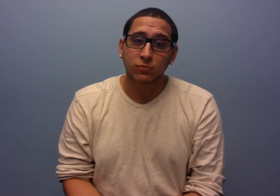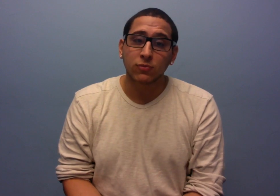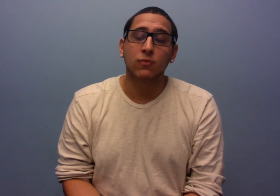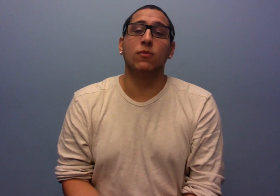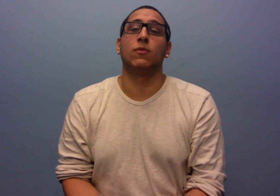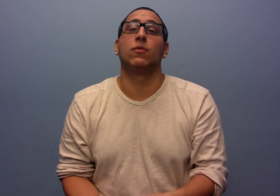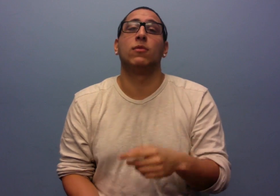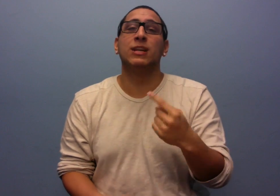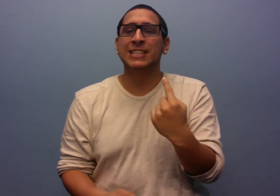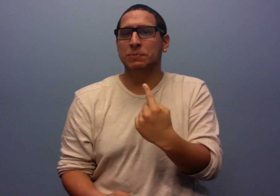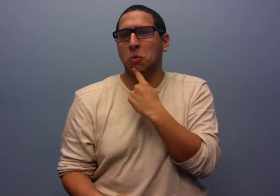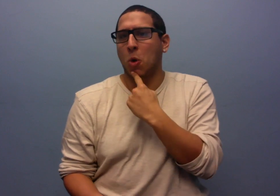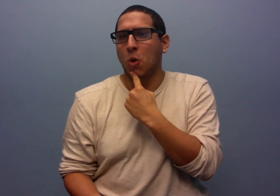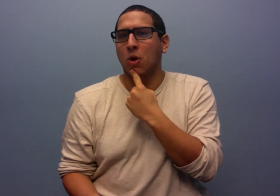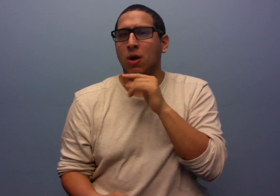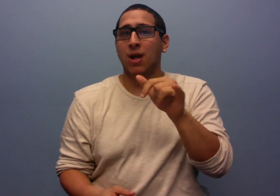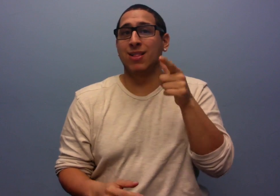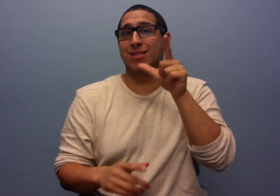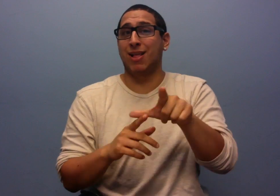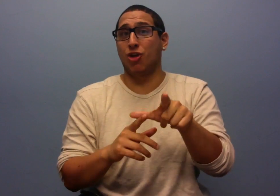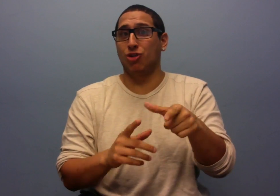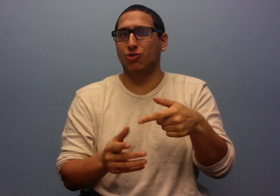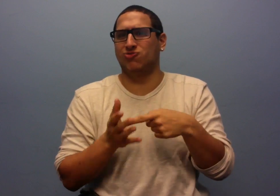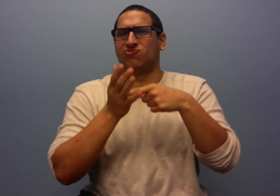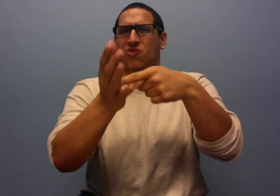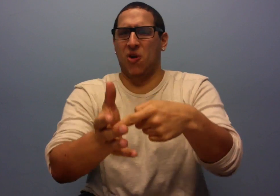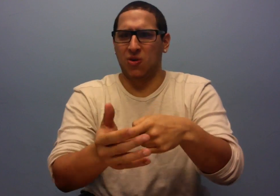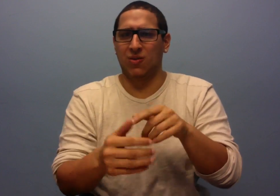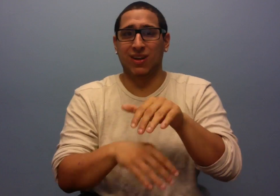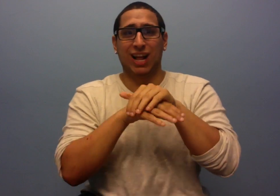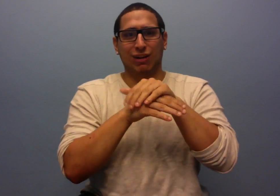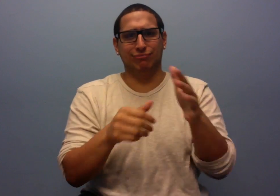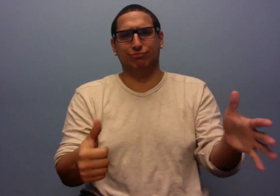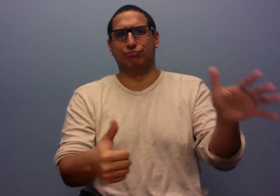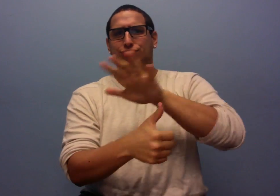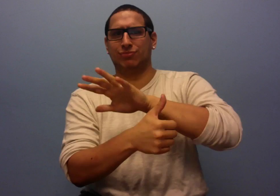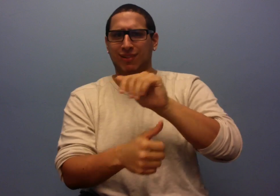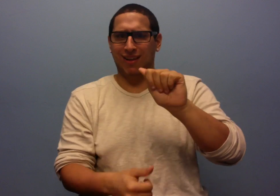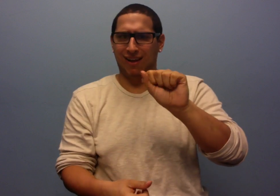It is disappointing that the letter regards English as the primary language